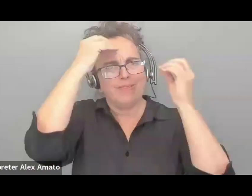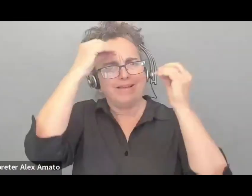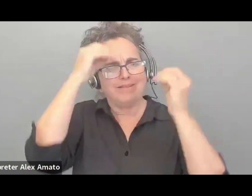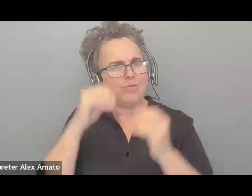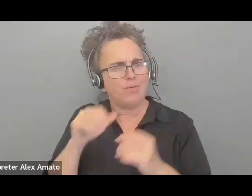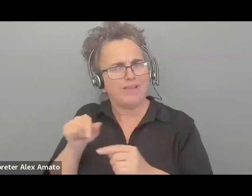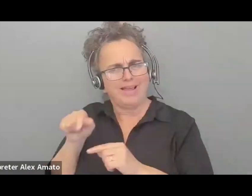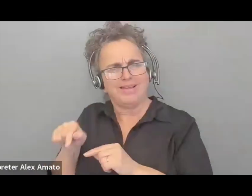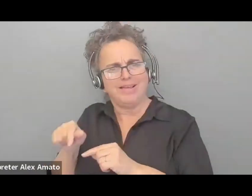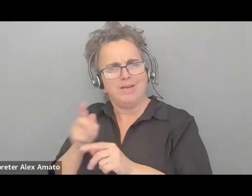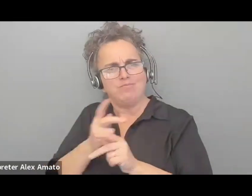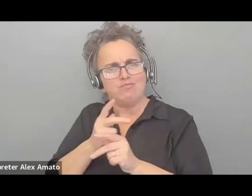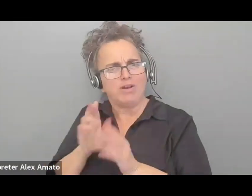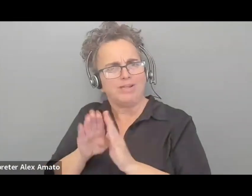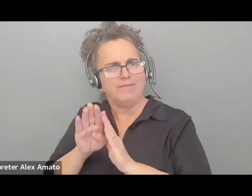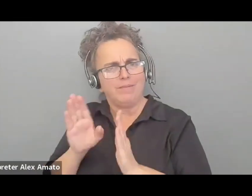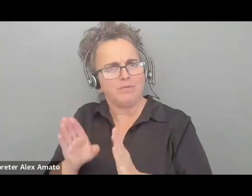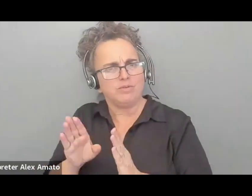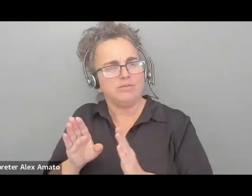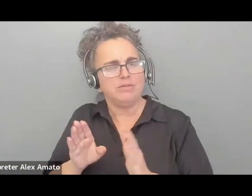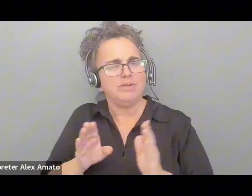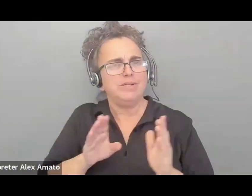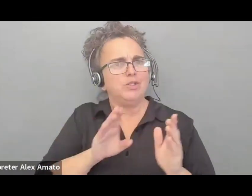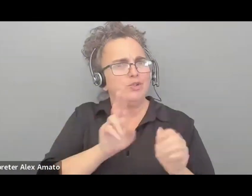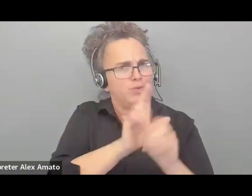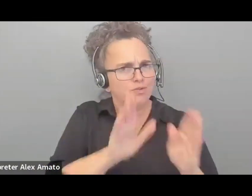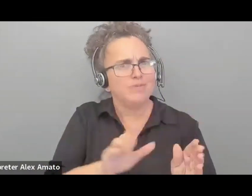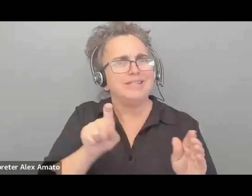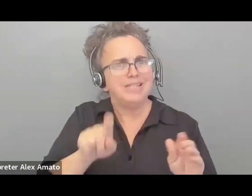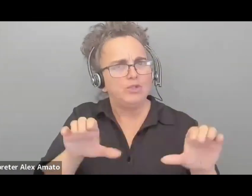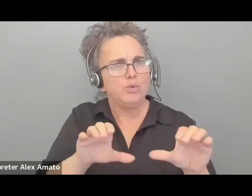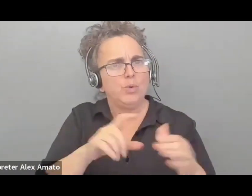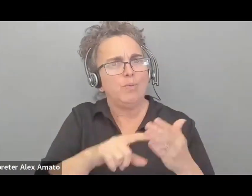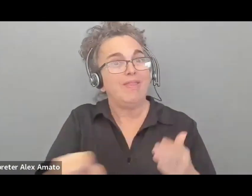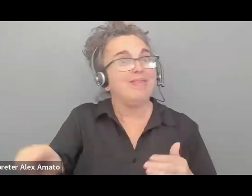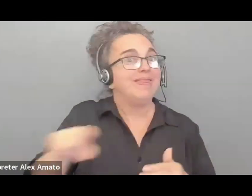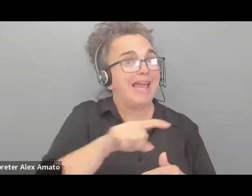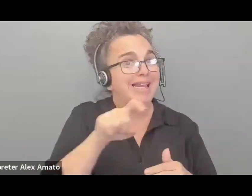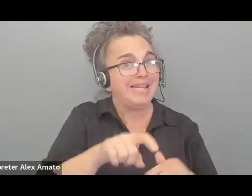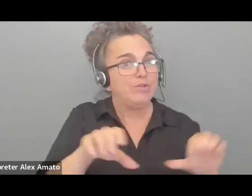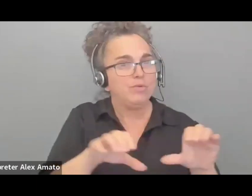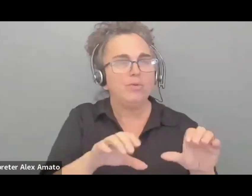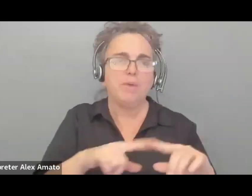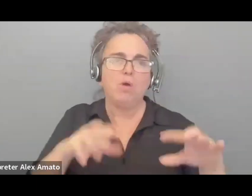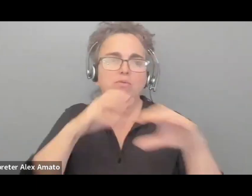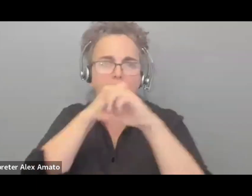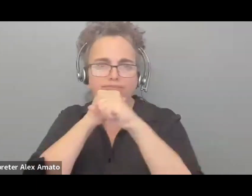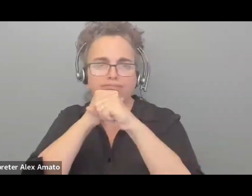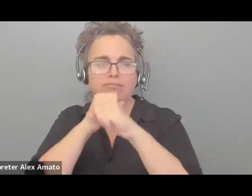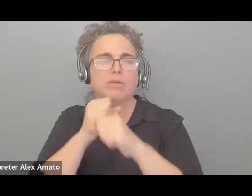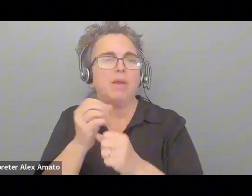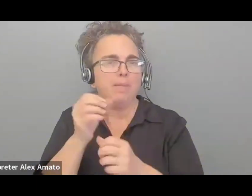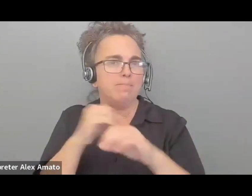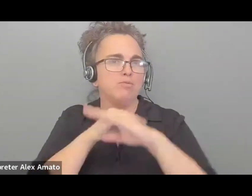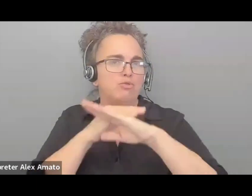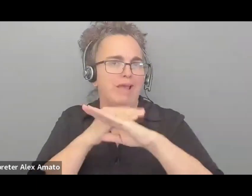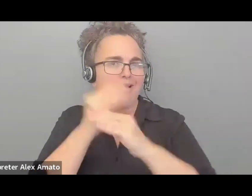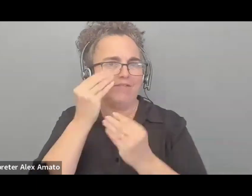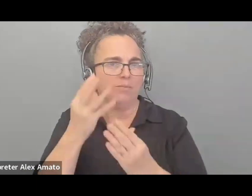but also how does organization information remain protected? So if we don't design usable products, users might resort